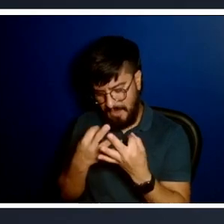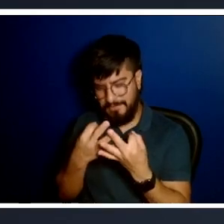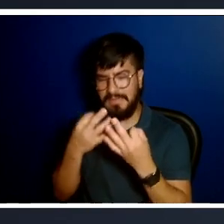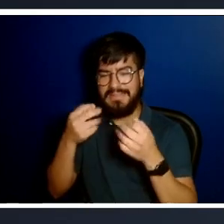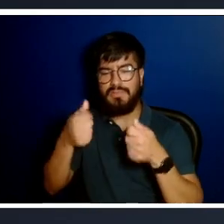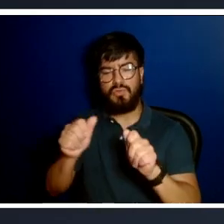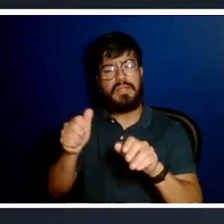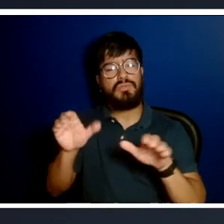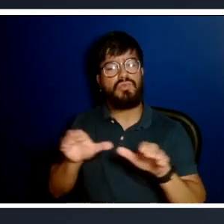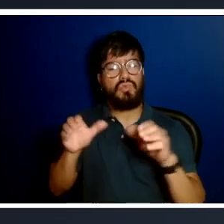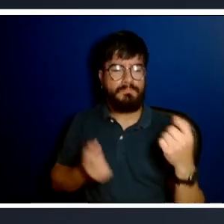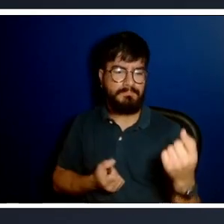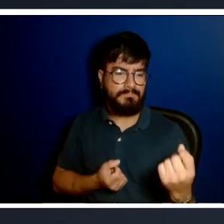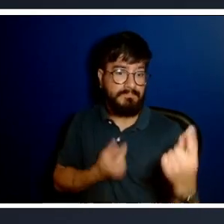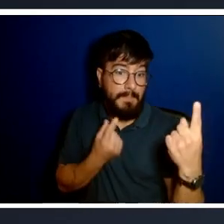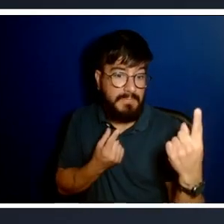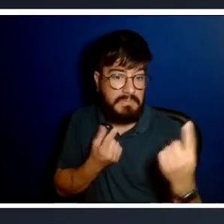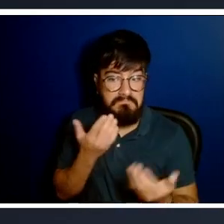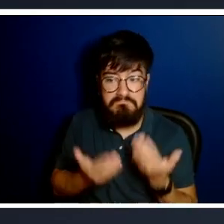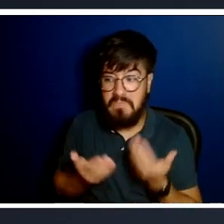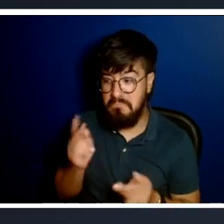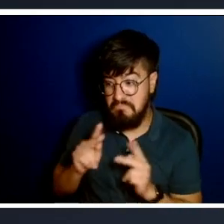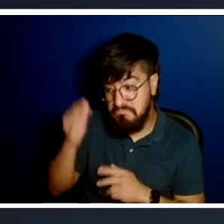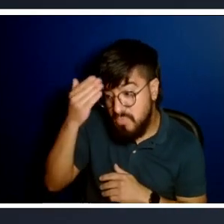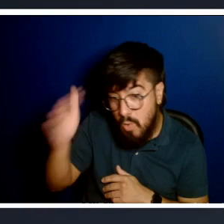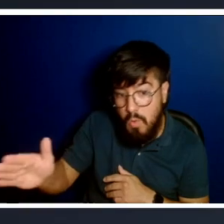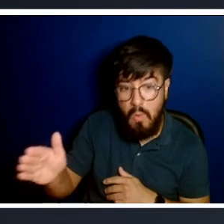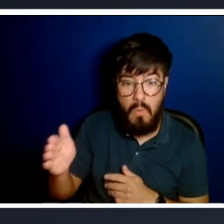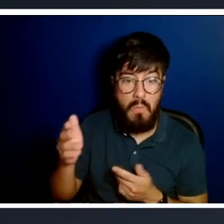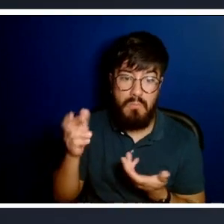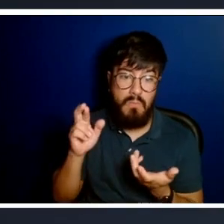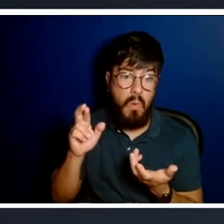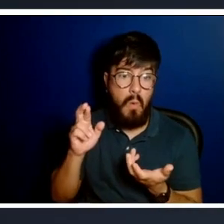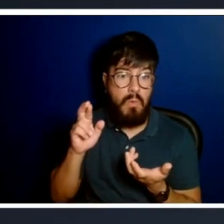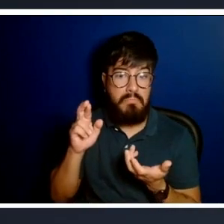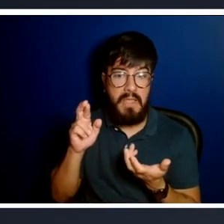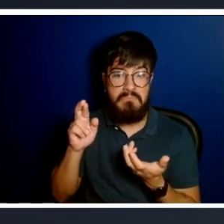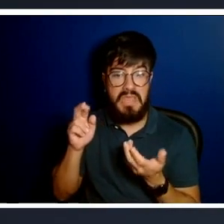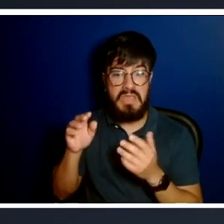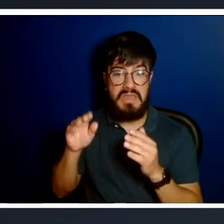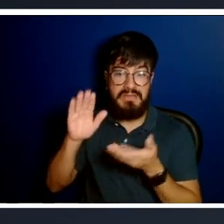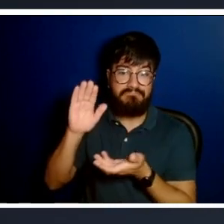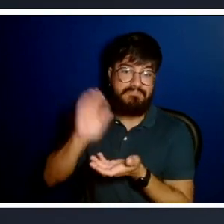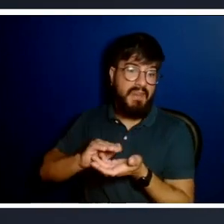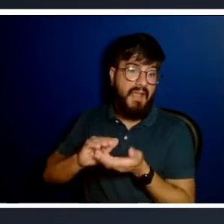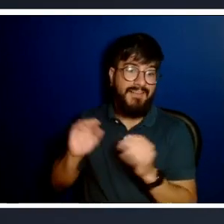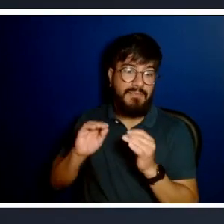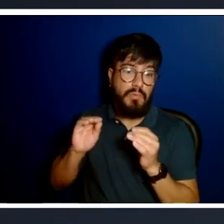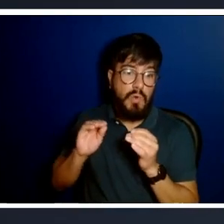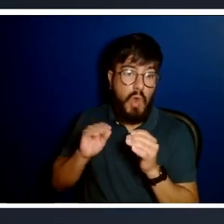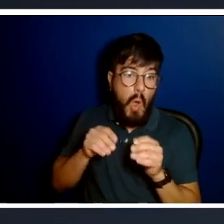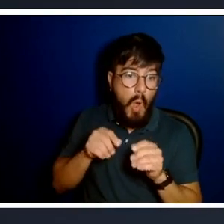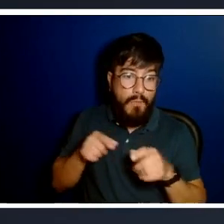known or even lesser liked because they don't have legs or anything like that. This is just a